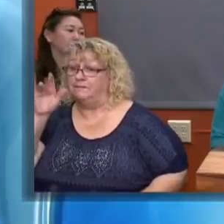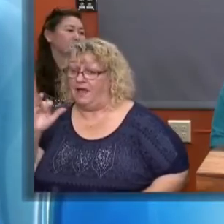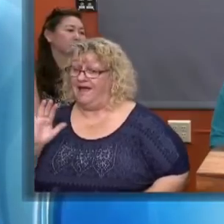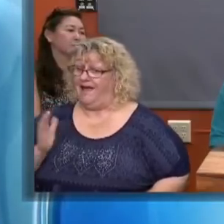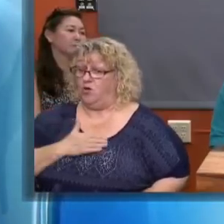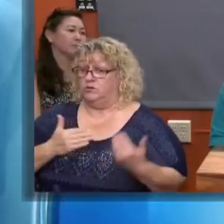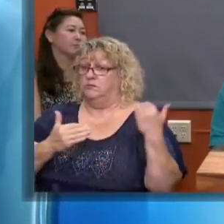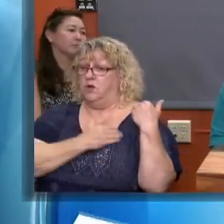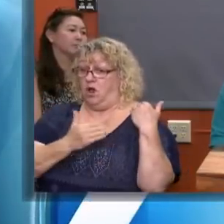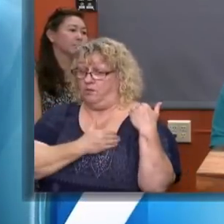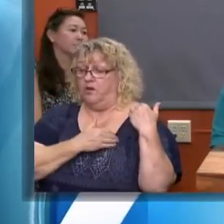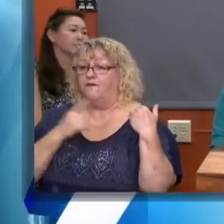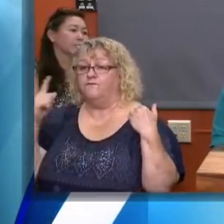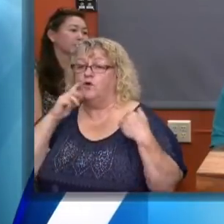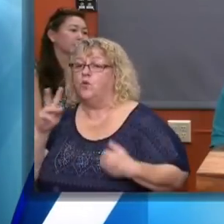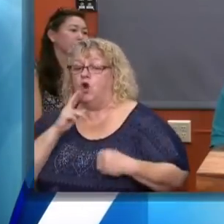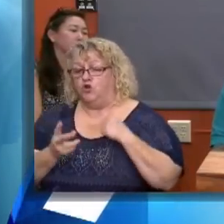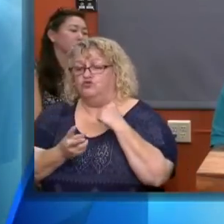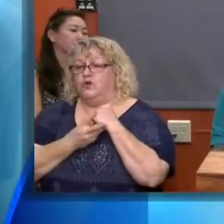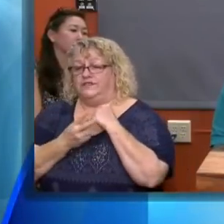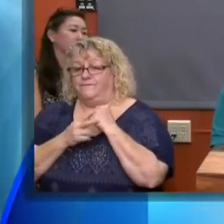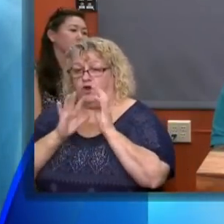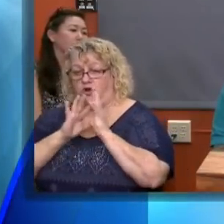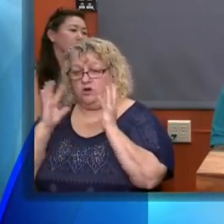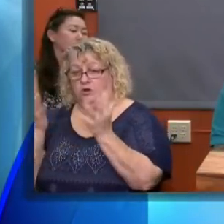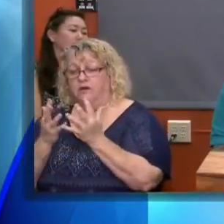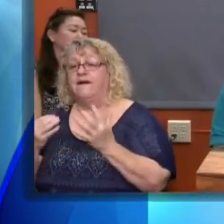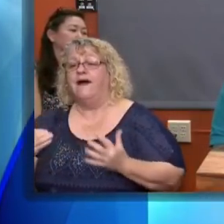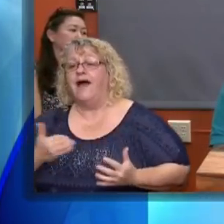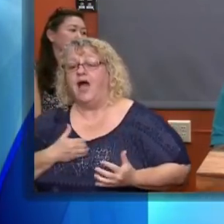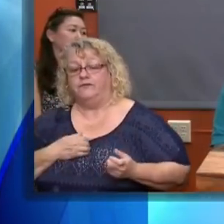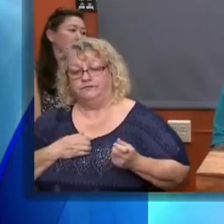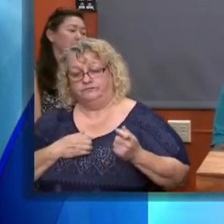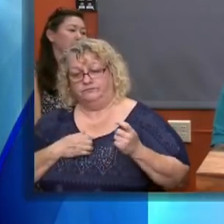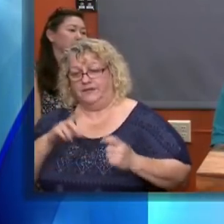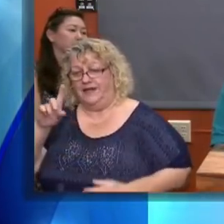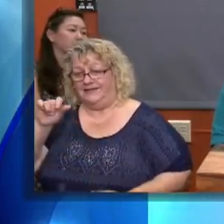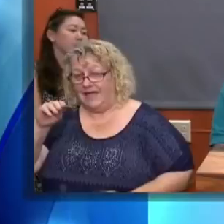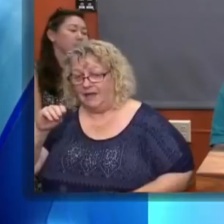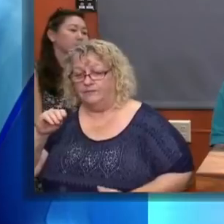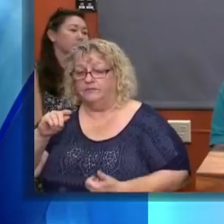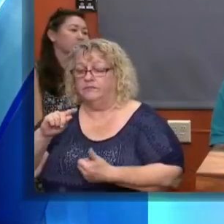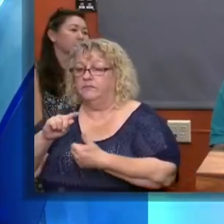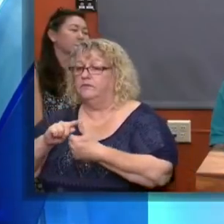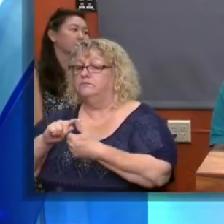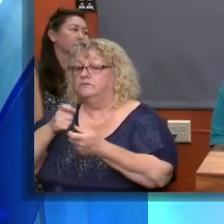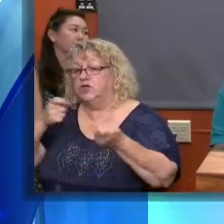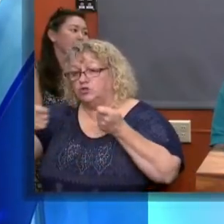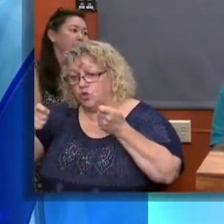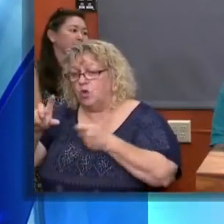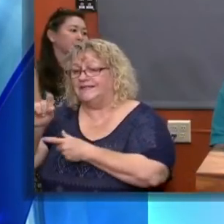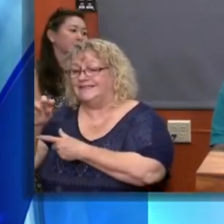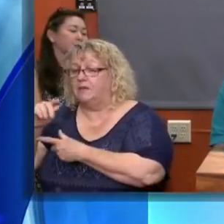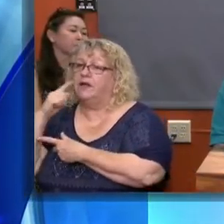ACTUALLY, SO FOR BOARD OF WATER SUPPLY, WE'RE RESPONSIBLE FOR, WE HAVE